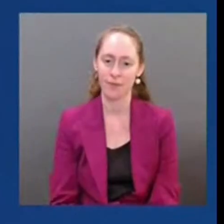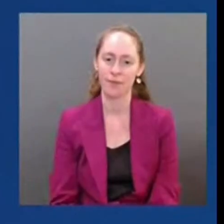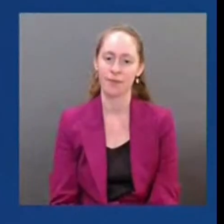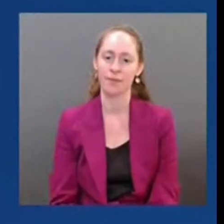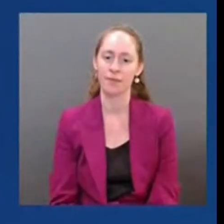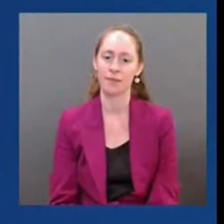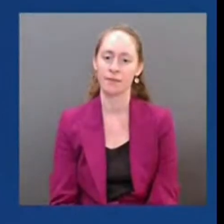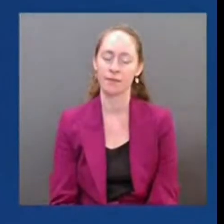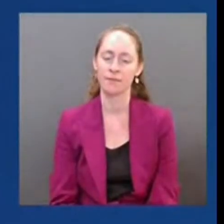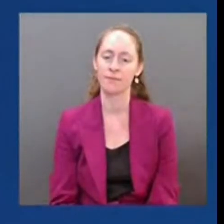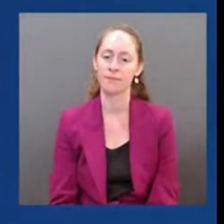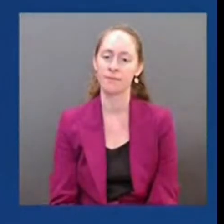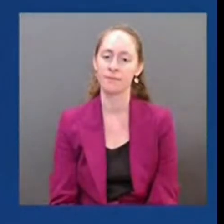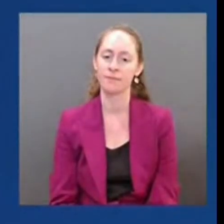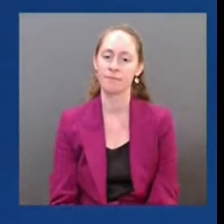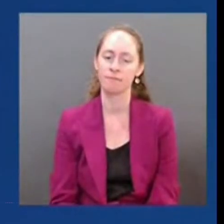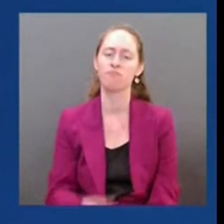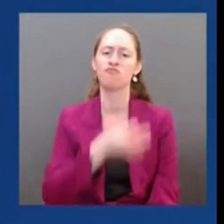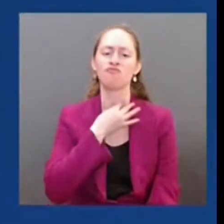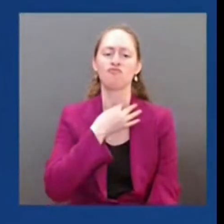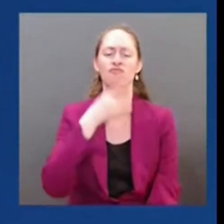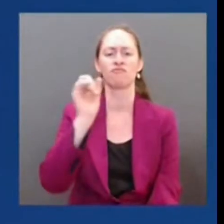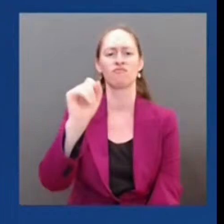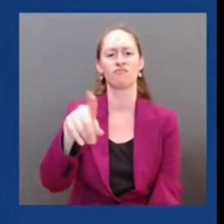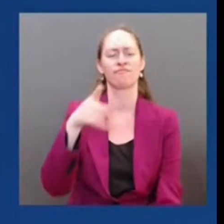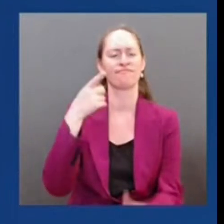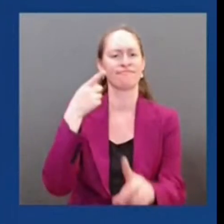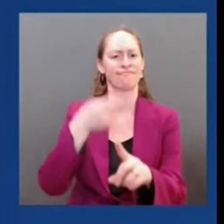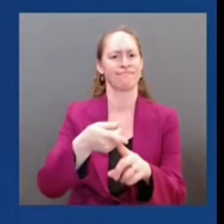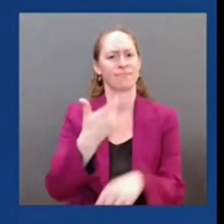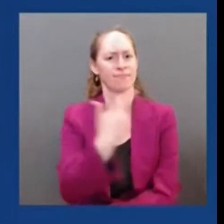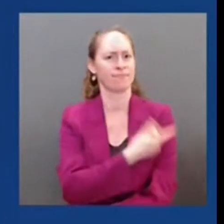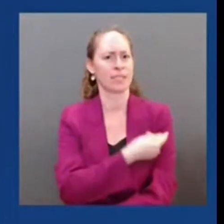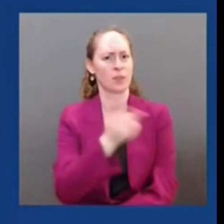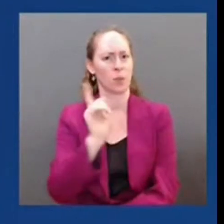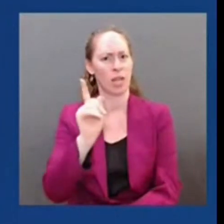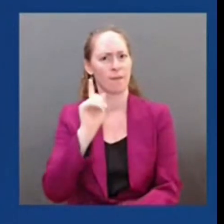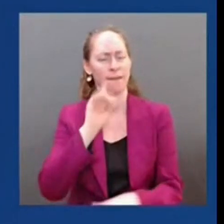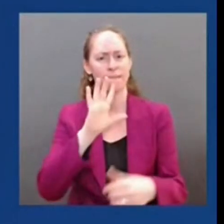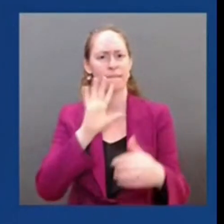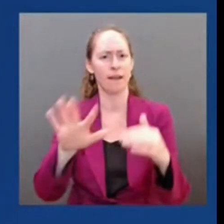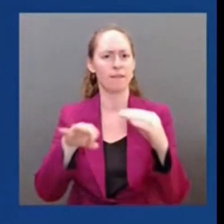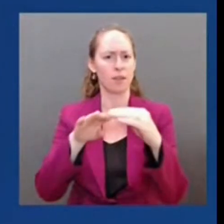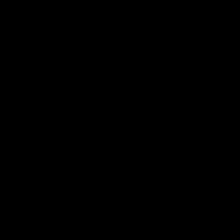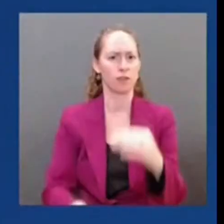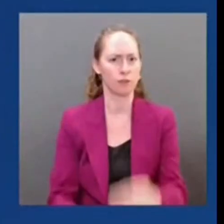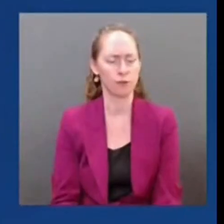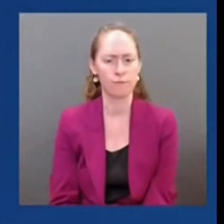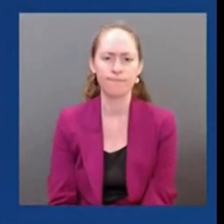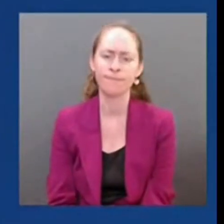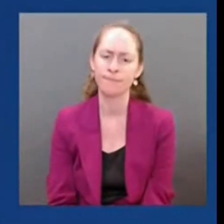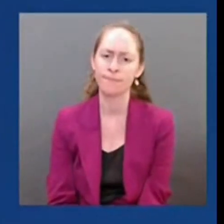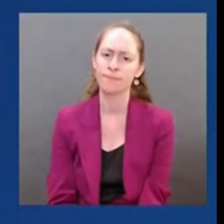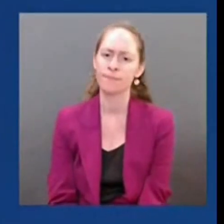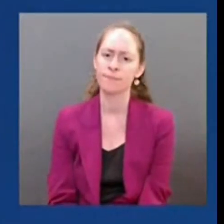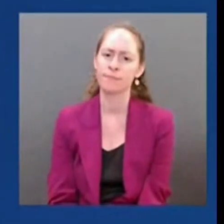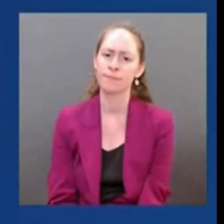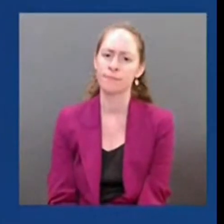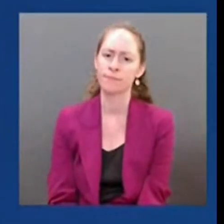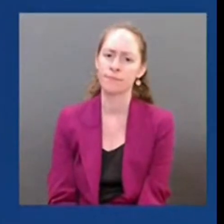THIS. JUST A FOLLOW-UP ON THE QUESTION ABOUT VACCINES FOR